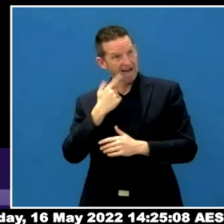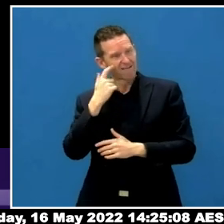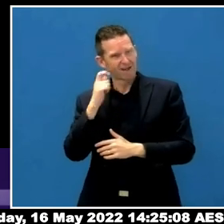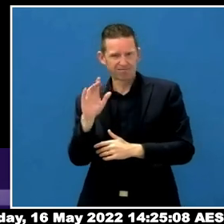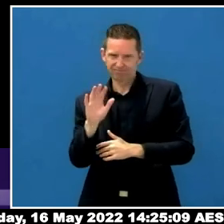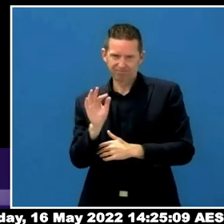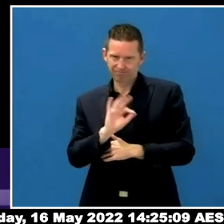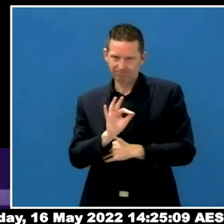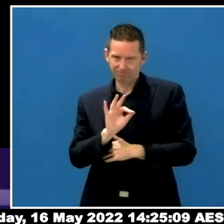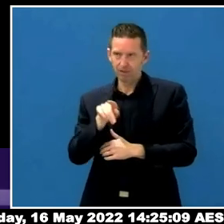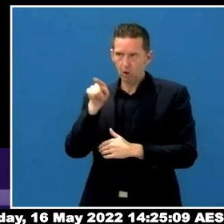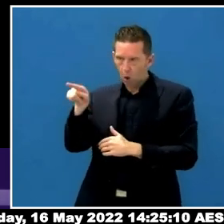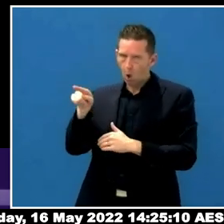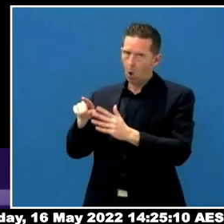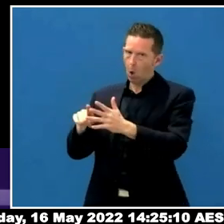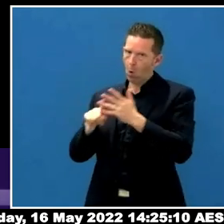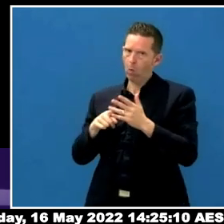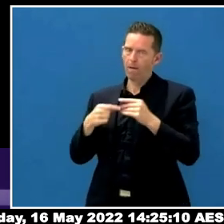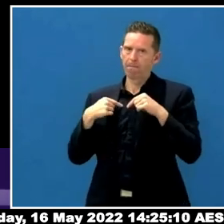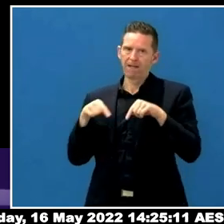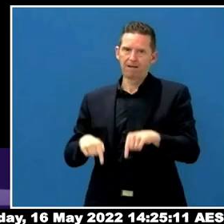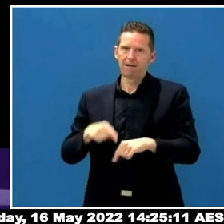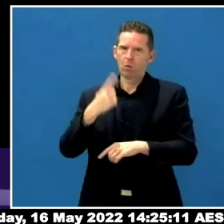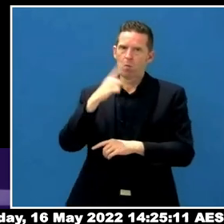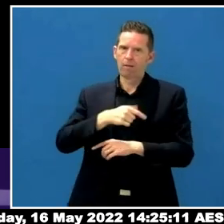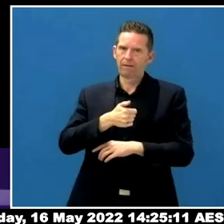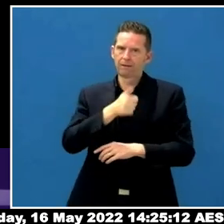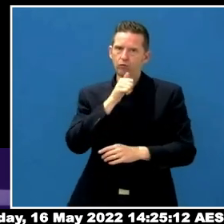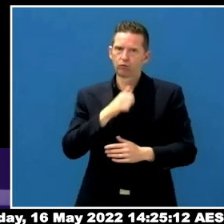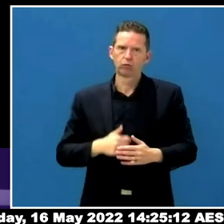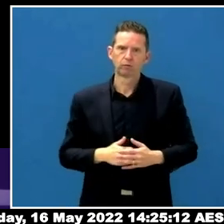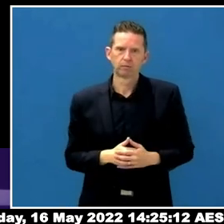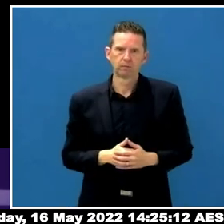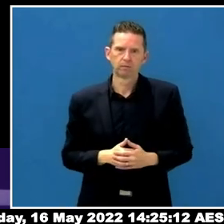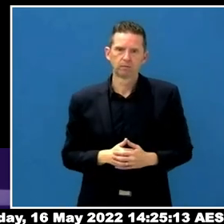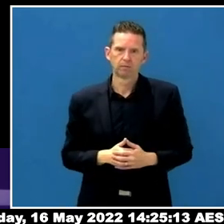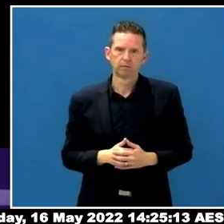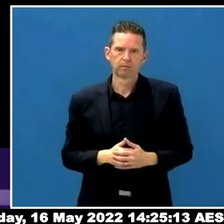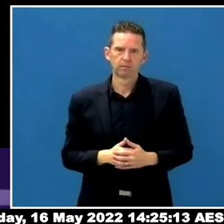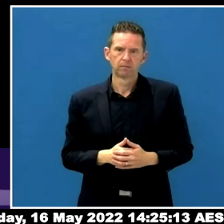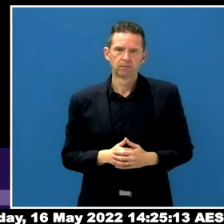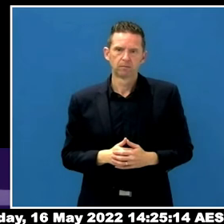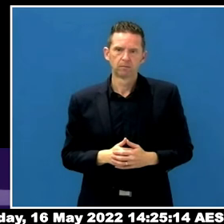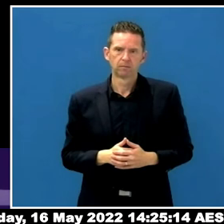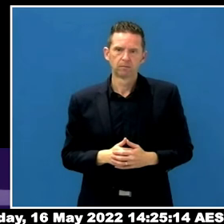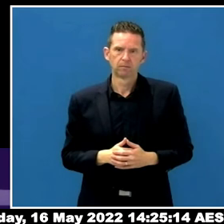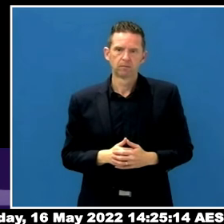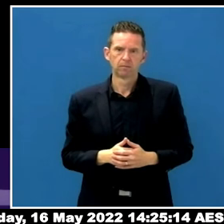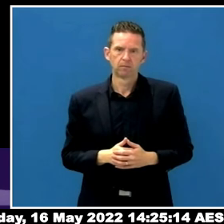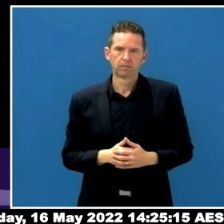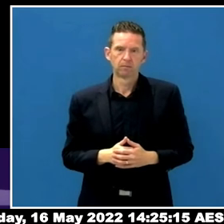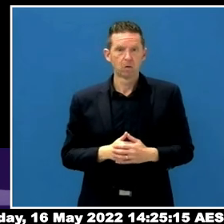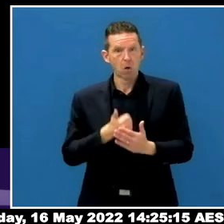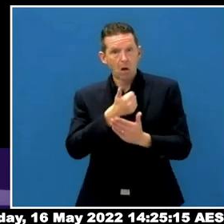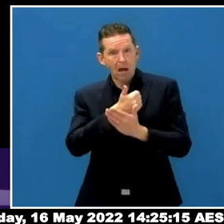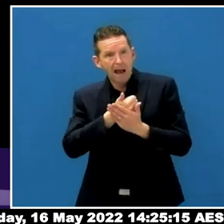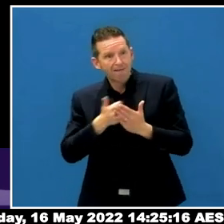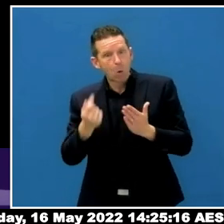And - but I never got any - any monthly statements like I do now through my plan